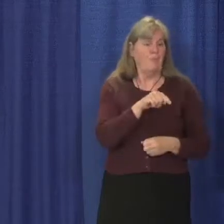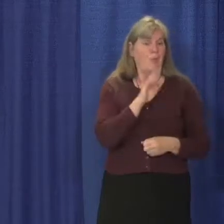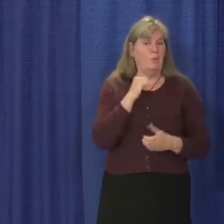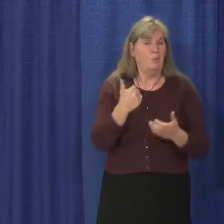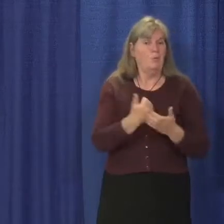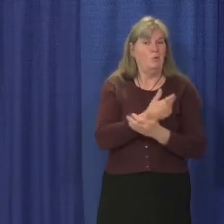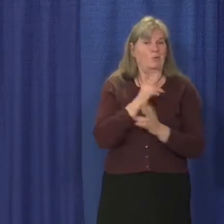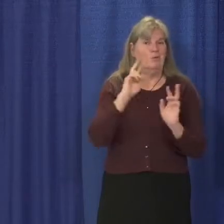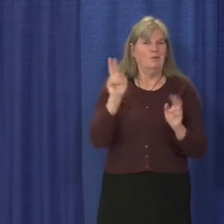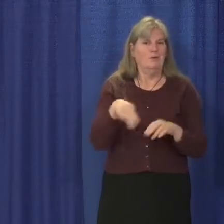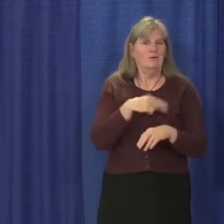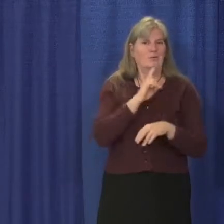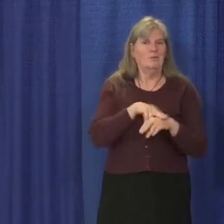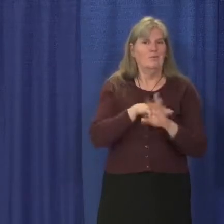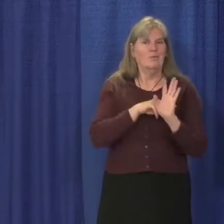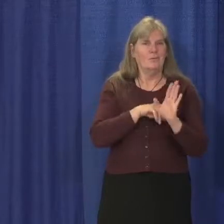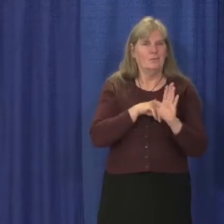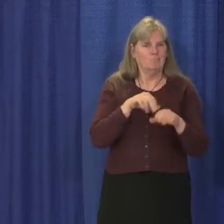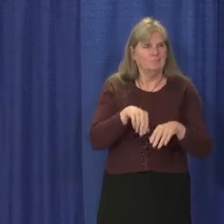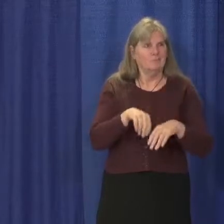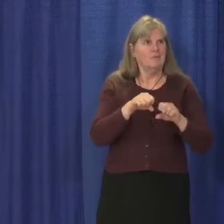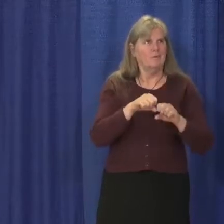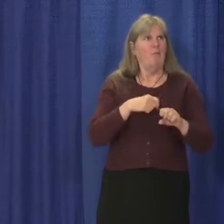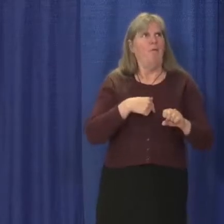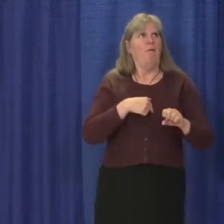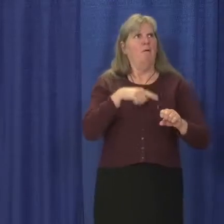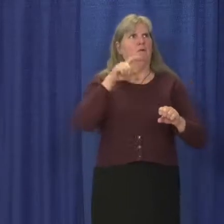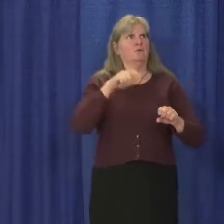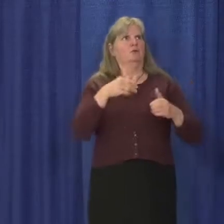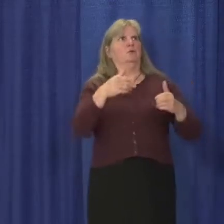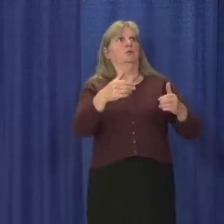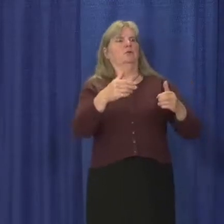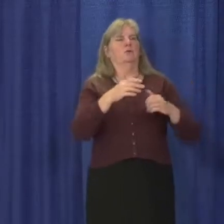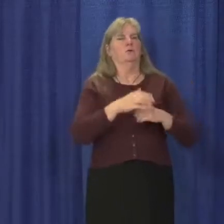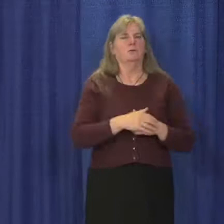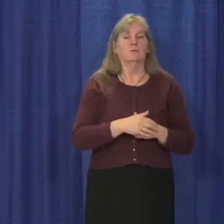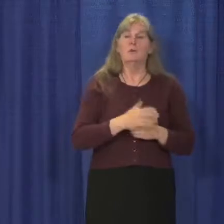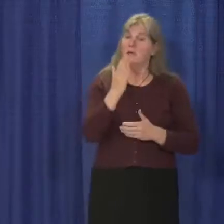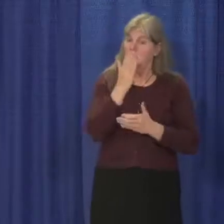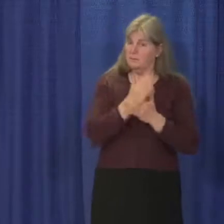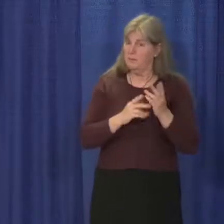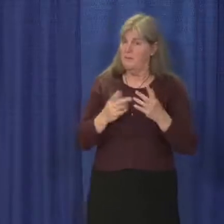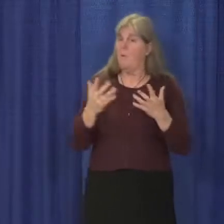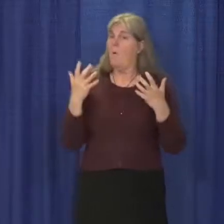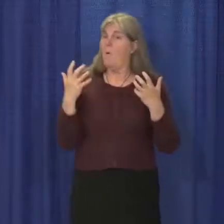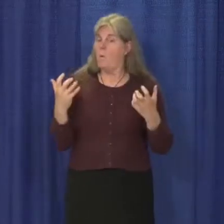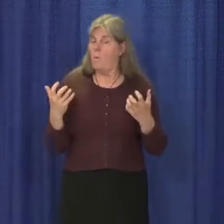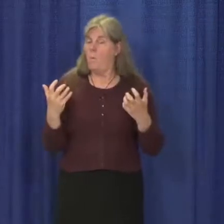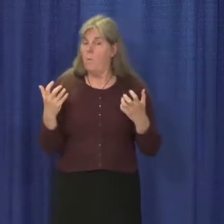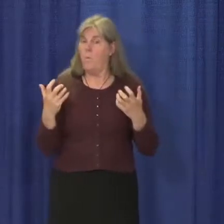going to go. The fact that we have people who want to get vaccinated but can't